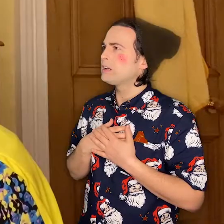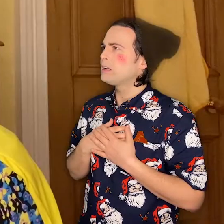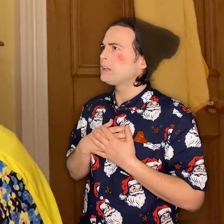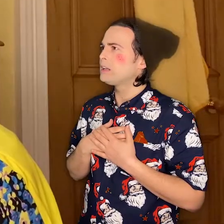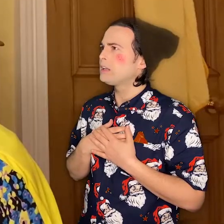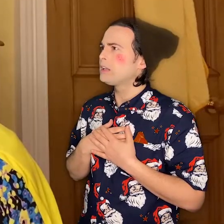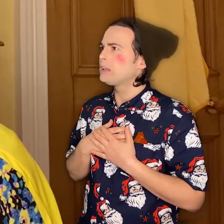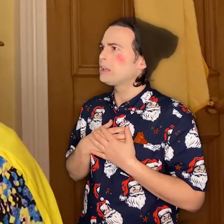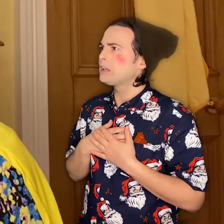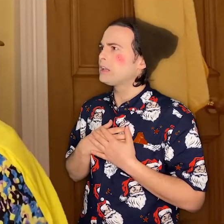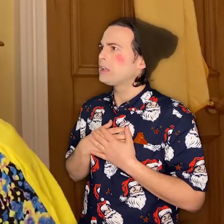Wind - Well